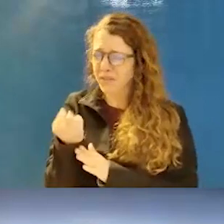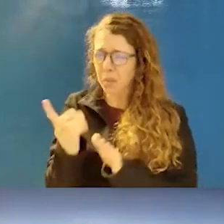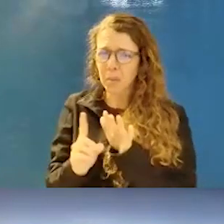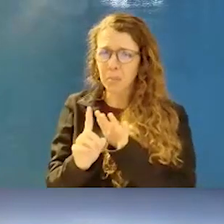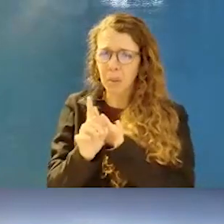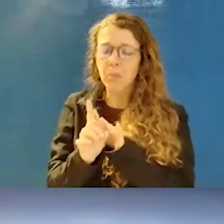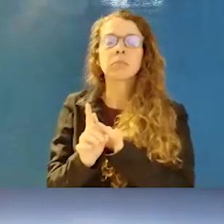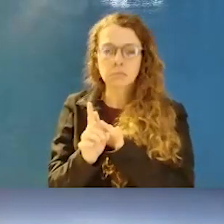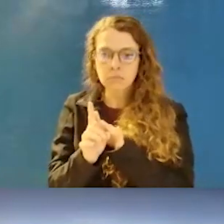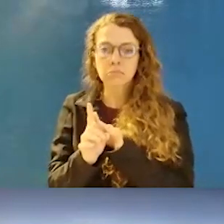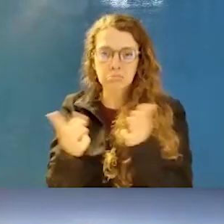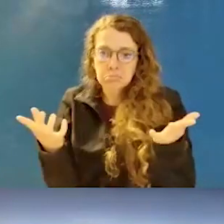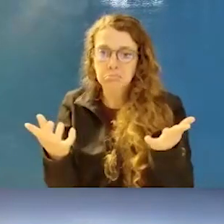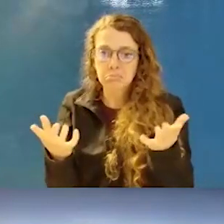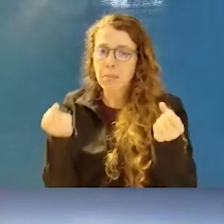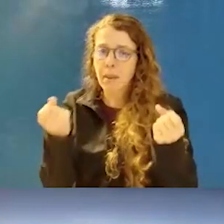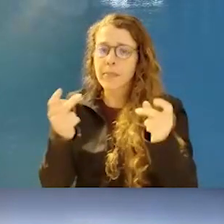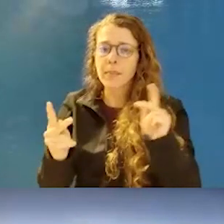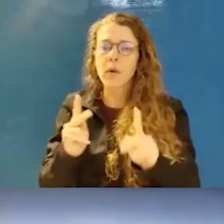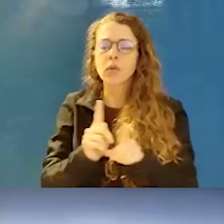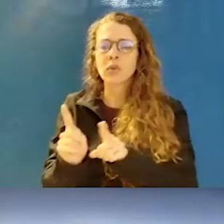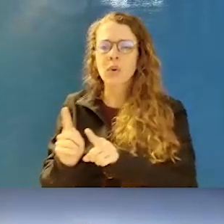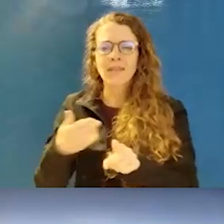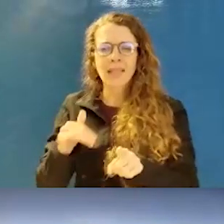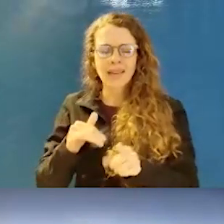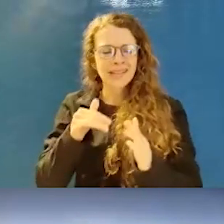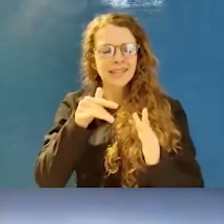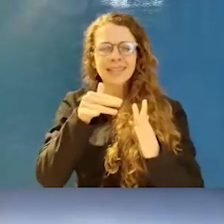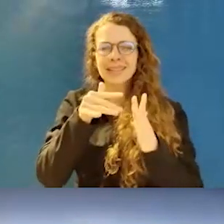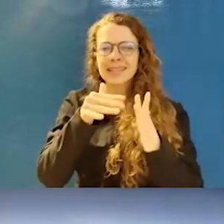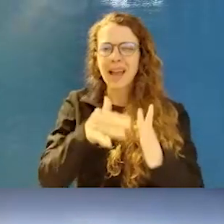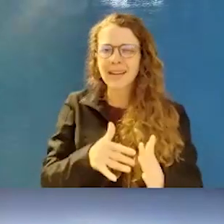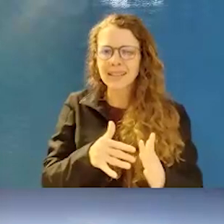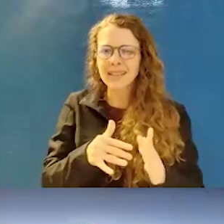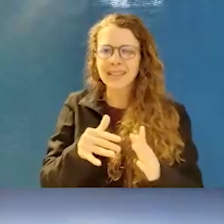A lot of people also do like a little study session or something on Fridays.